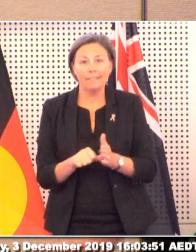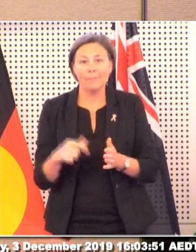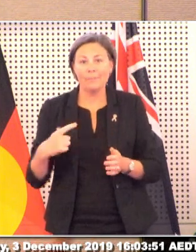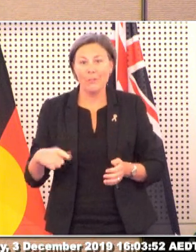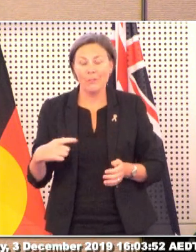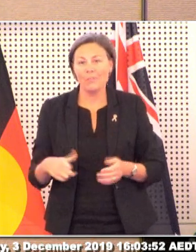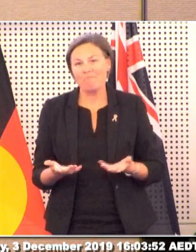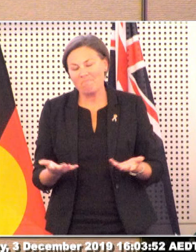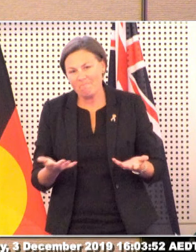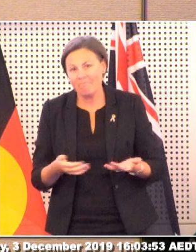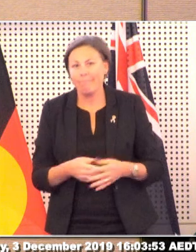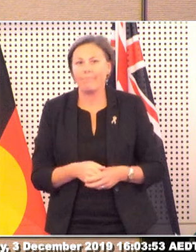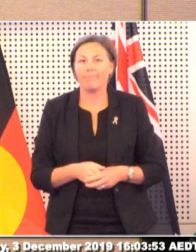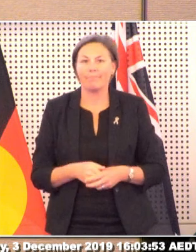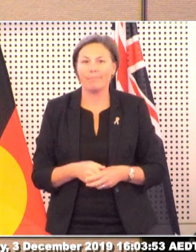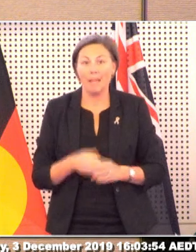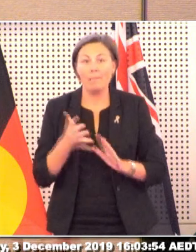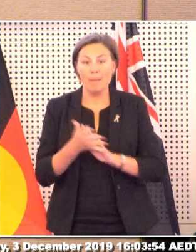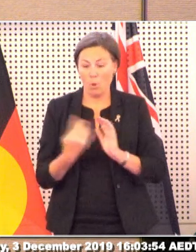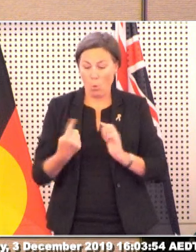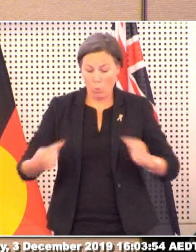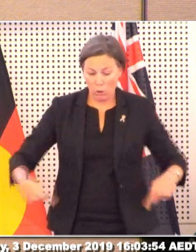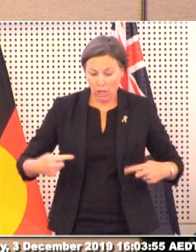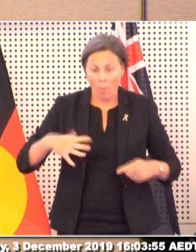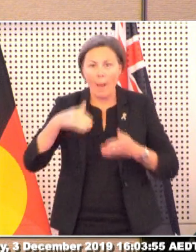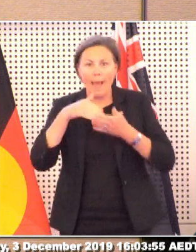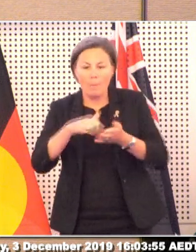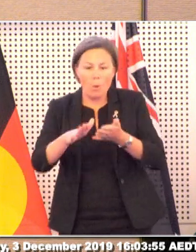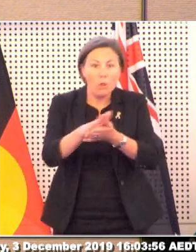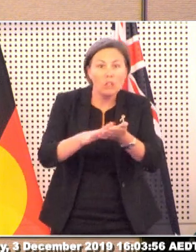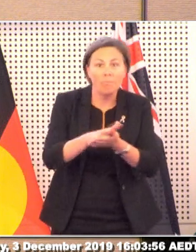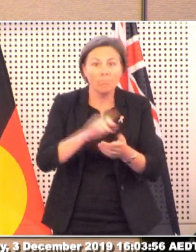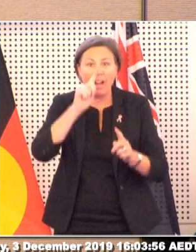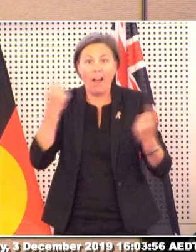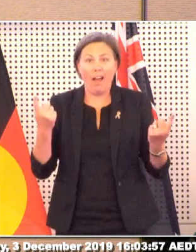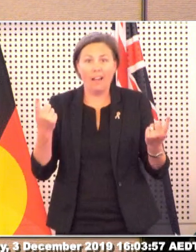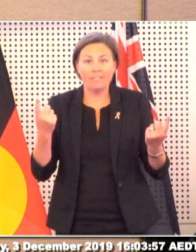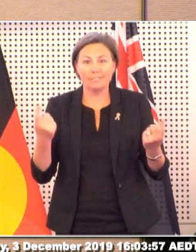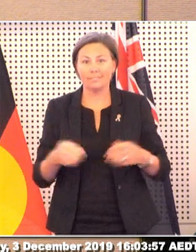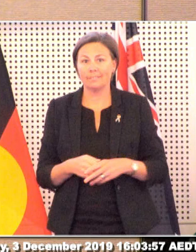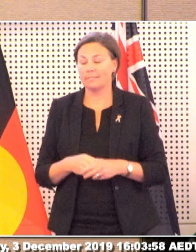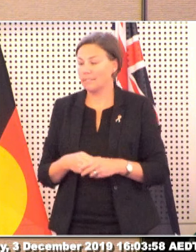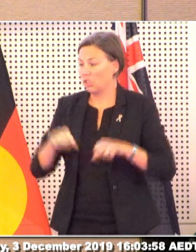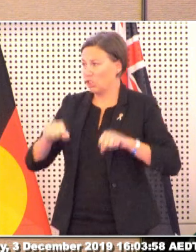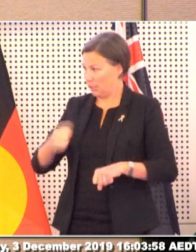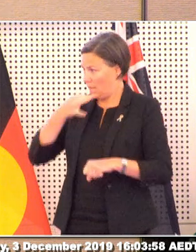So yes, none of those residents get to actually help with meals in their own home. And what happened? Did you report on this?